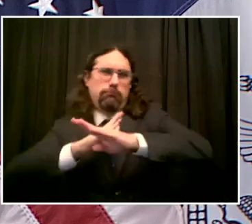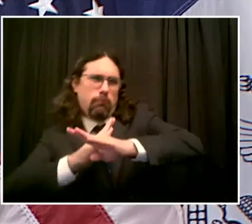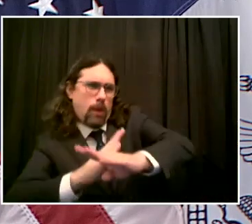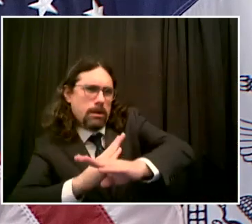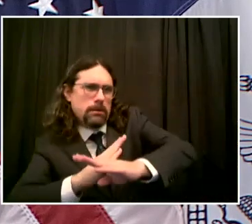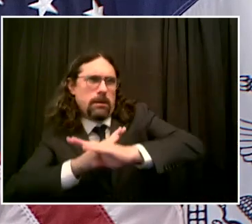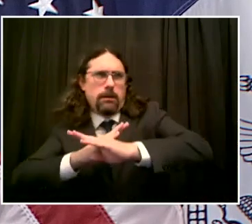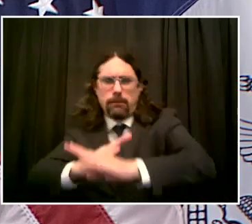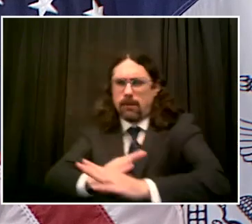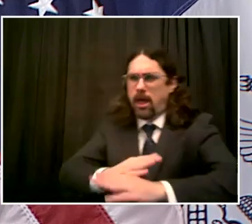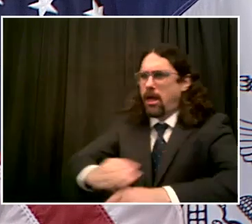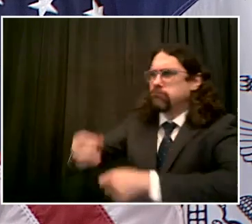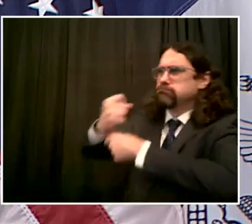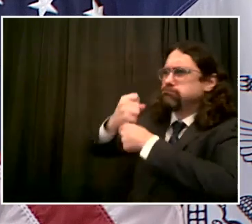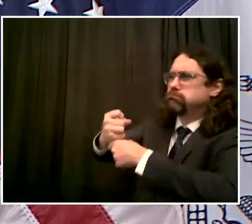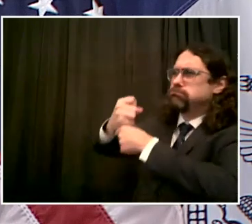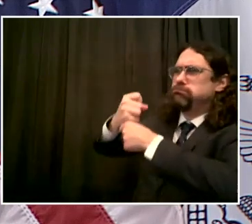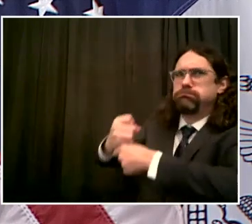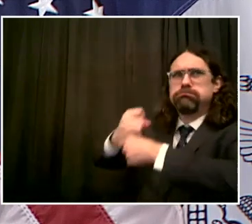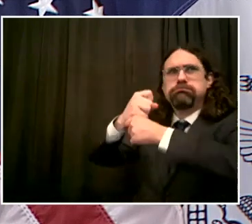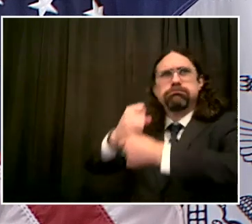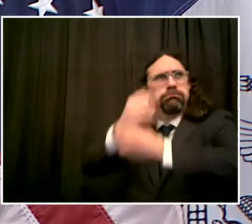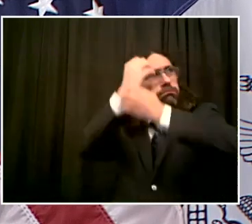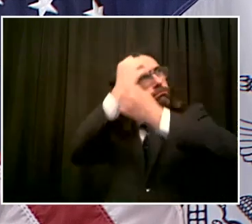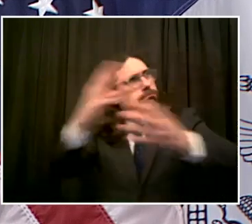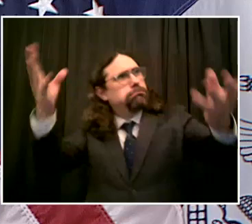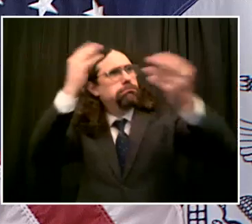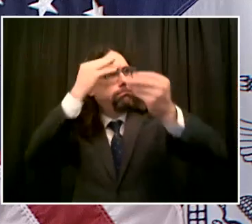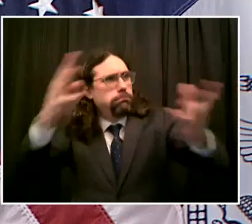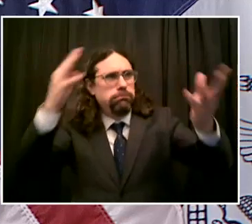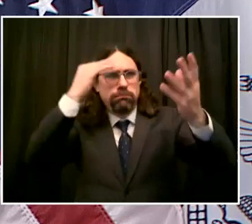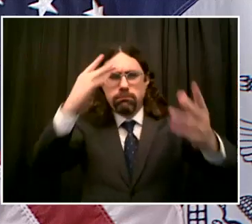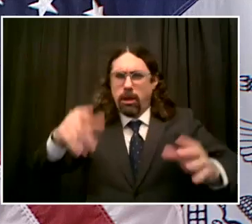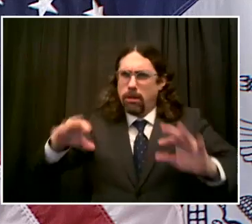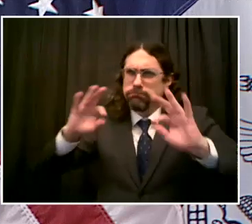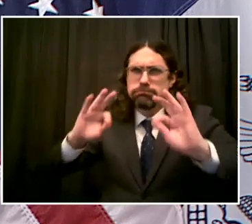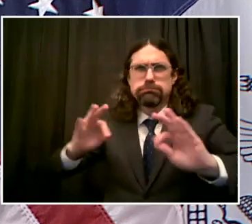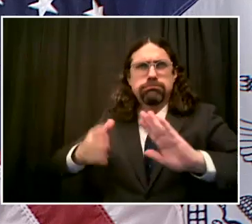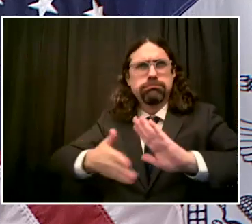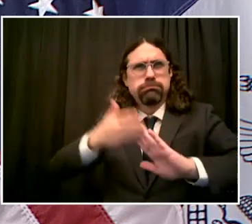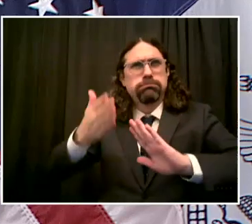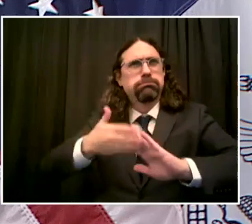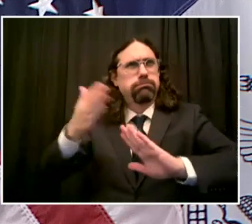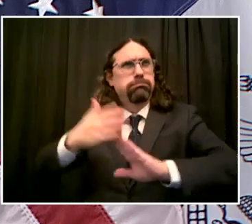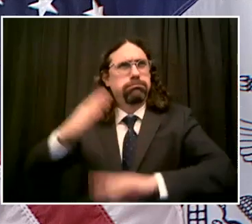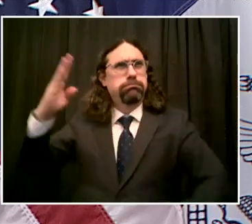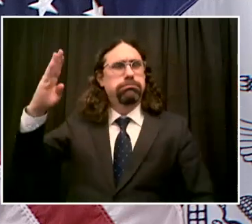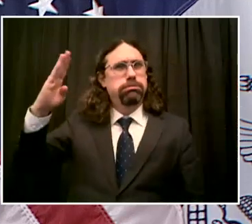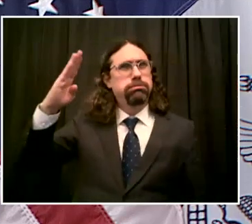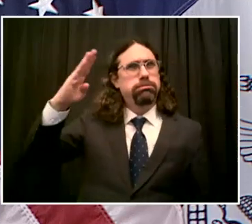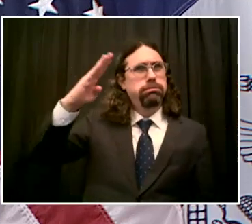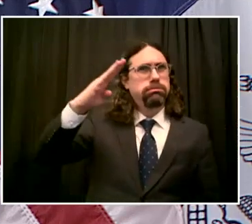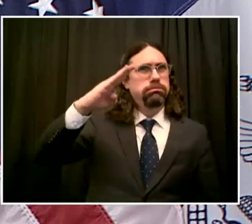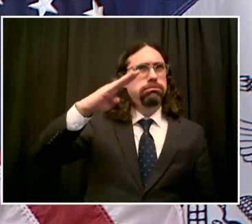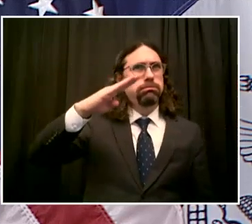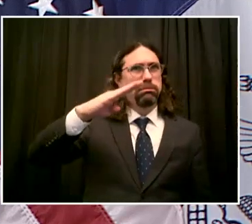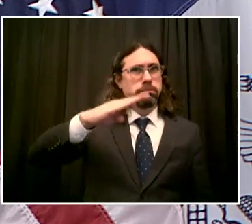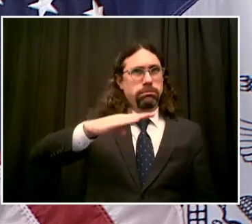AT IN THIS CITY, PROTECTING PEACEFUL